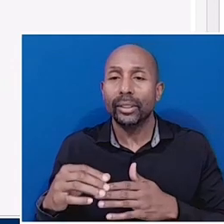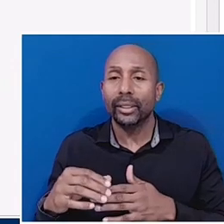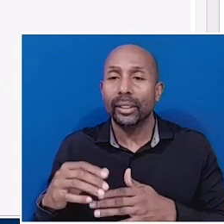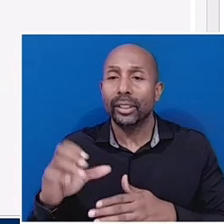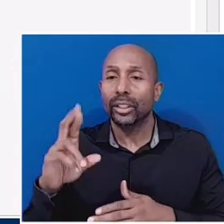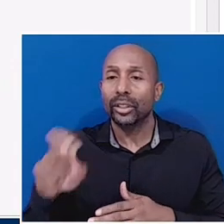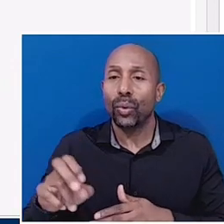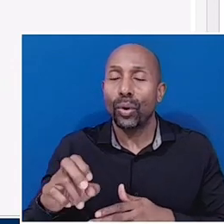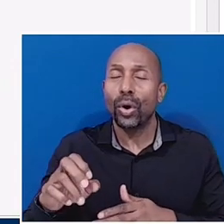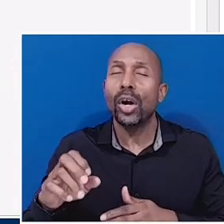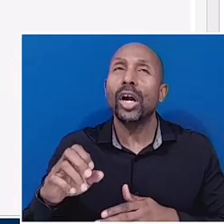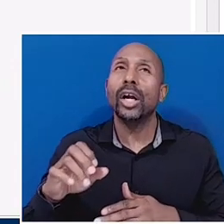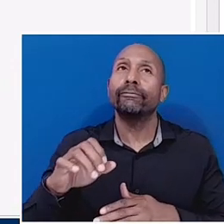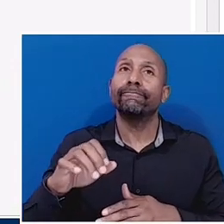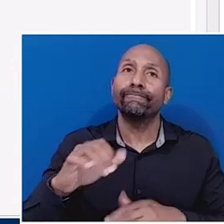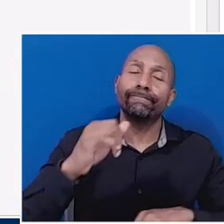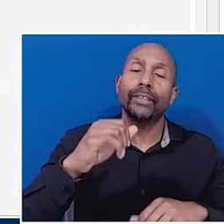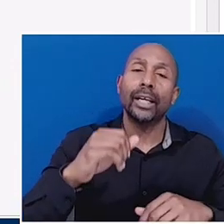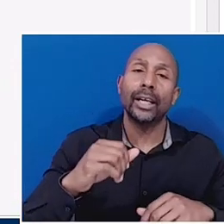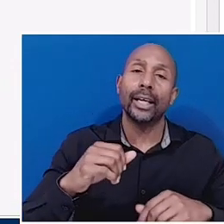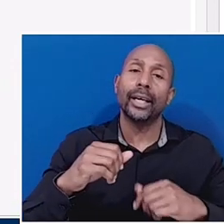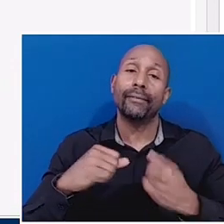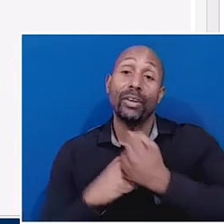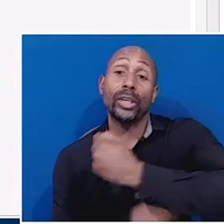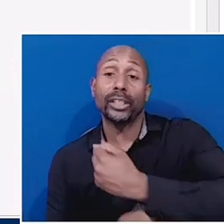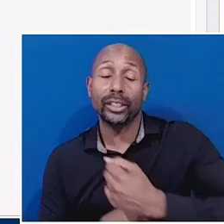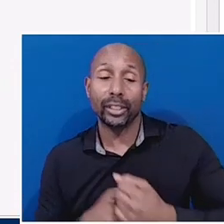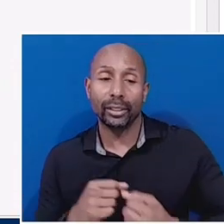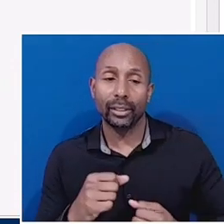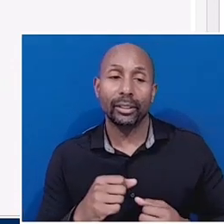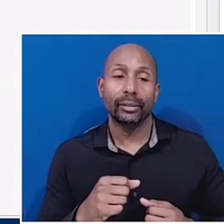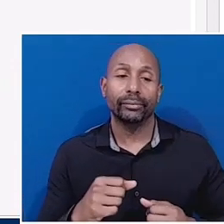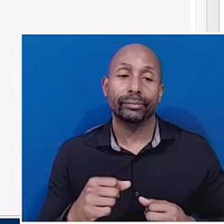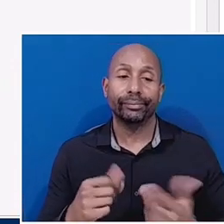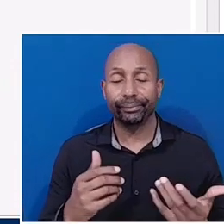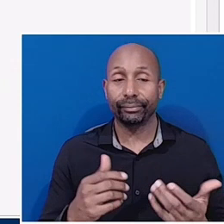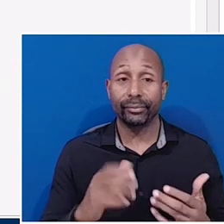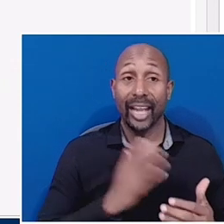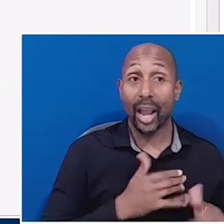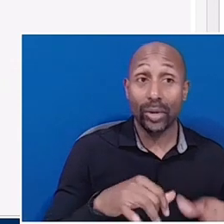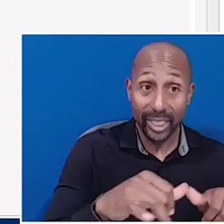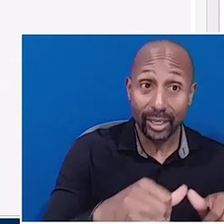buttons. I think we're aligned on the idea that you should not be able to forum shop